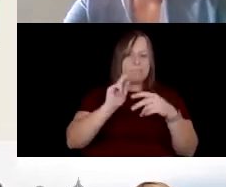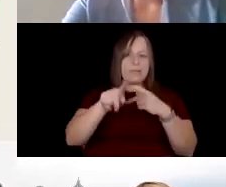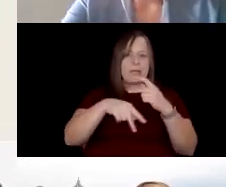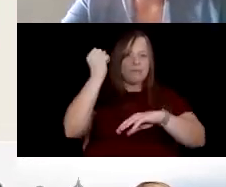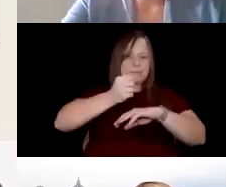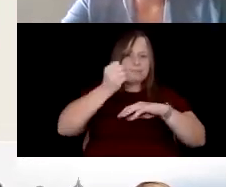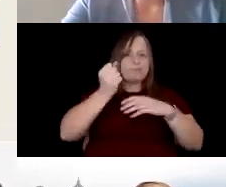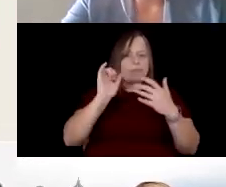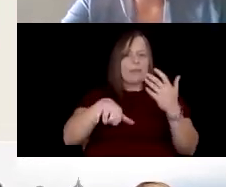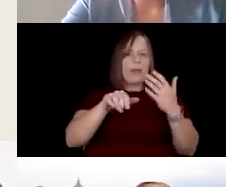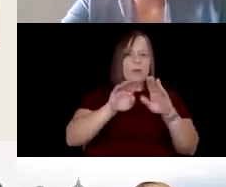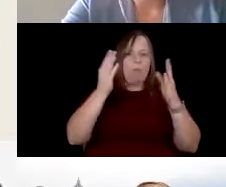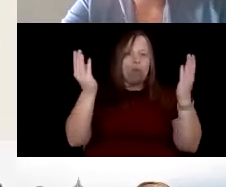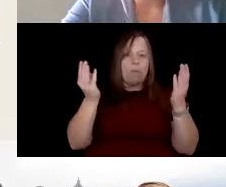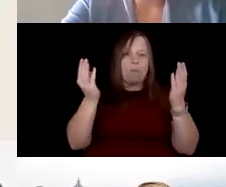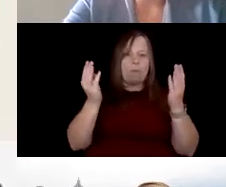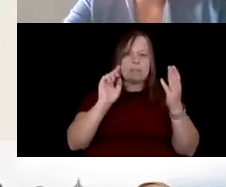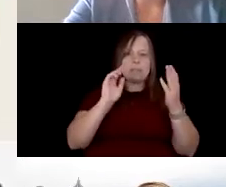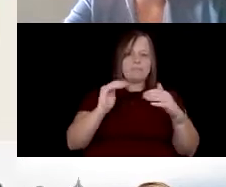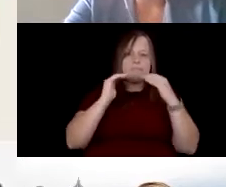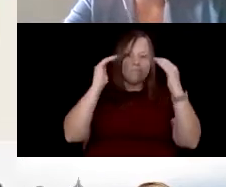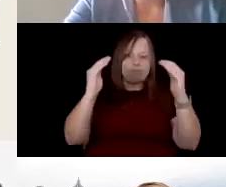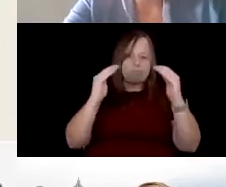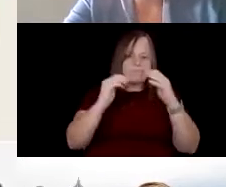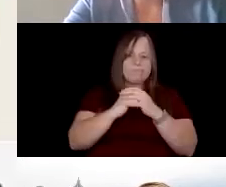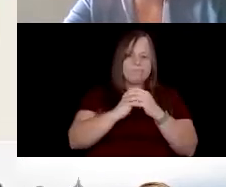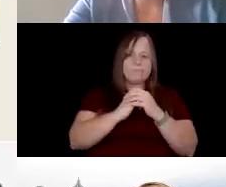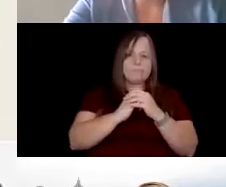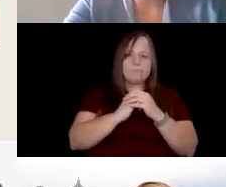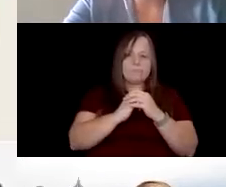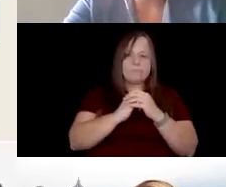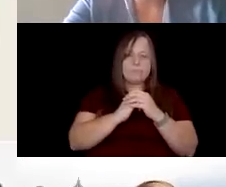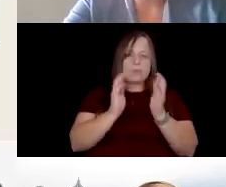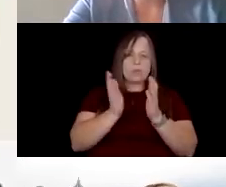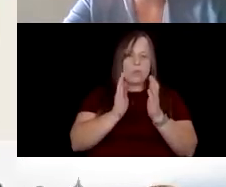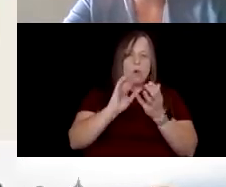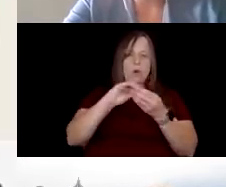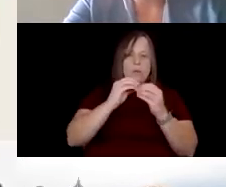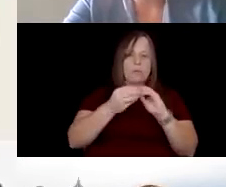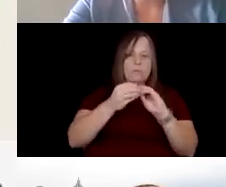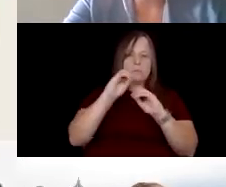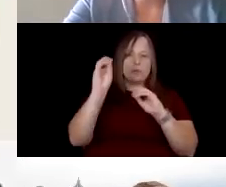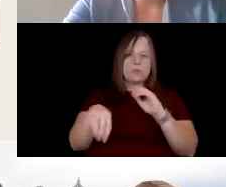So that's the most severe category, of course, and it does account for a very small percent of injuries. It accounts for about 1 1/2%.